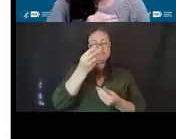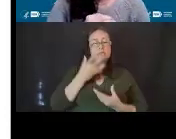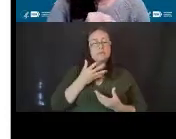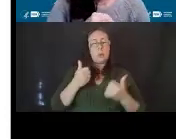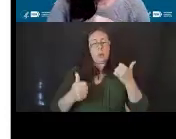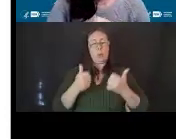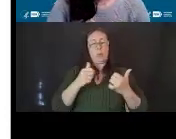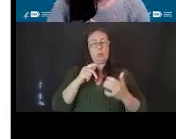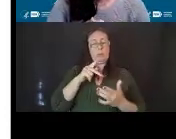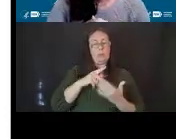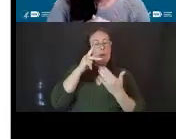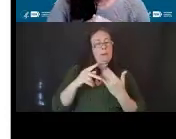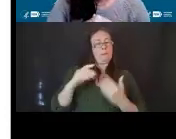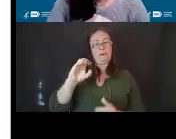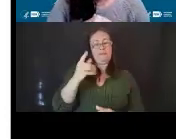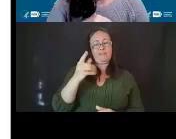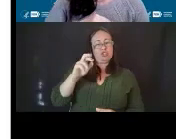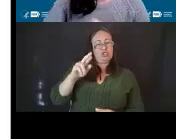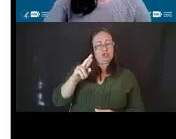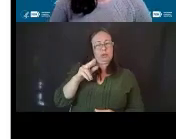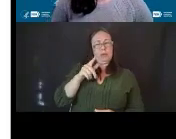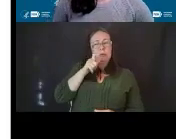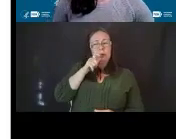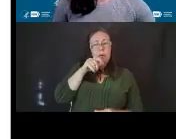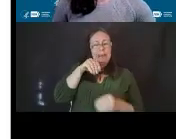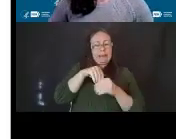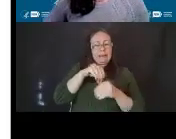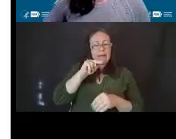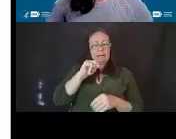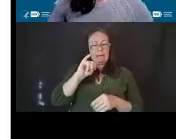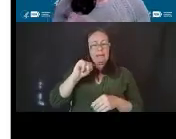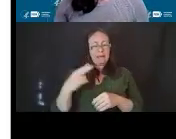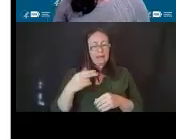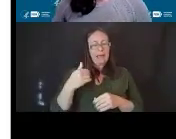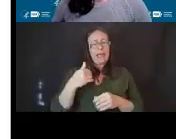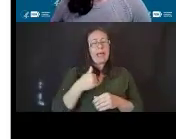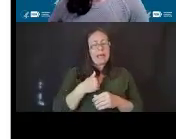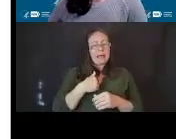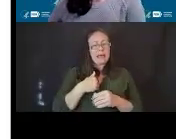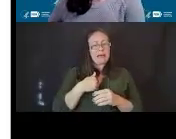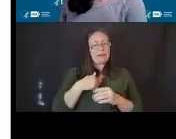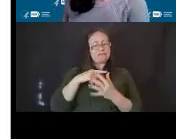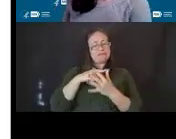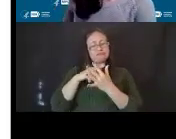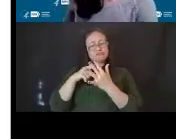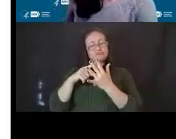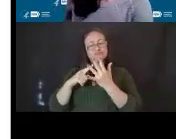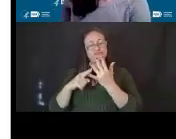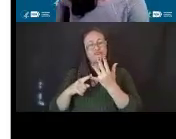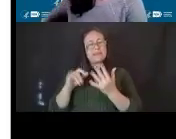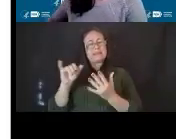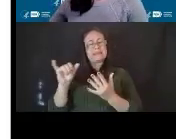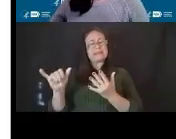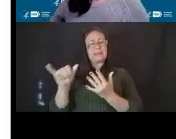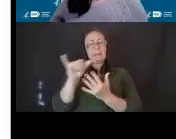and just giving that as an example. Well, we would issue a Notice of Special Interest,